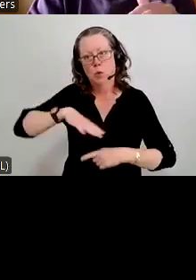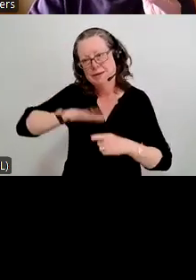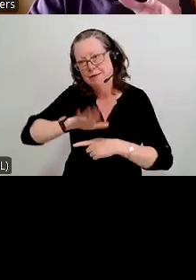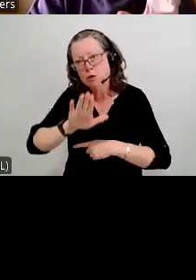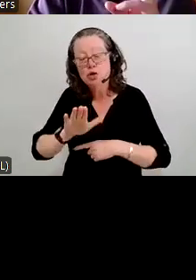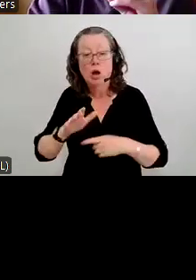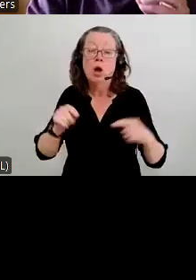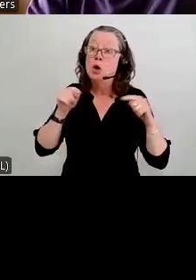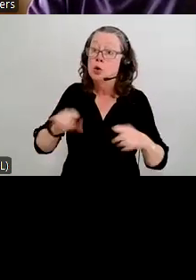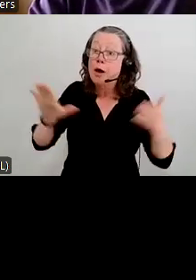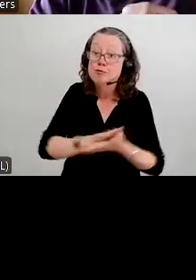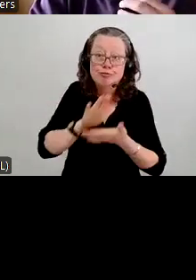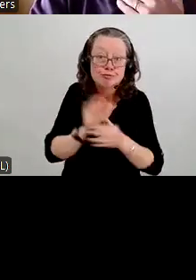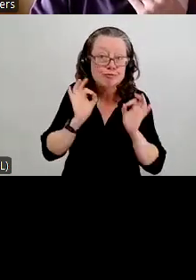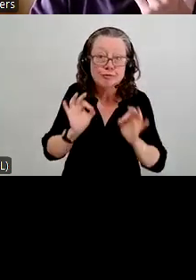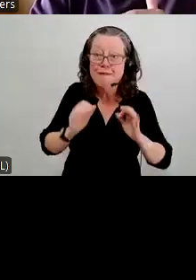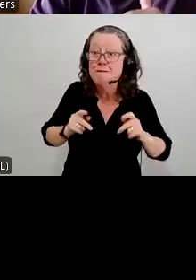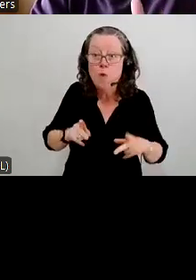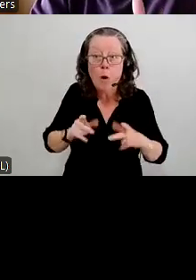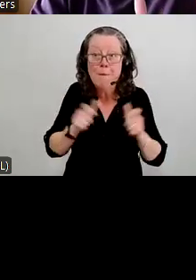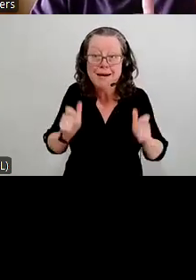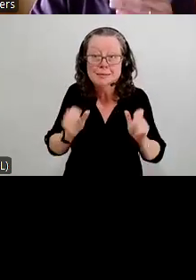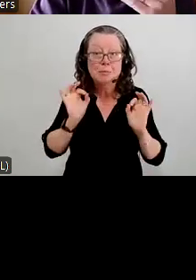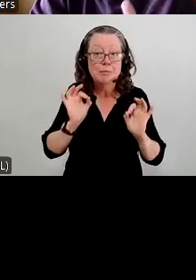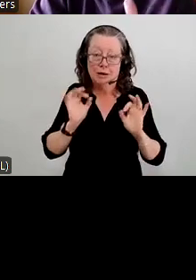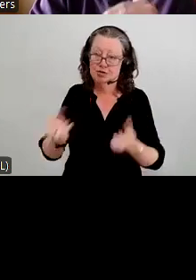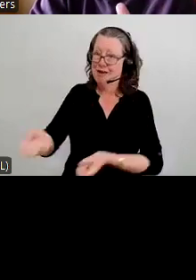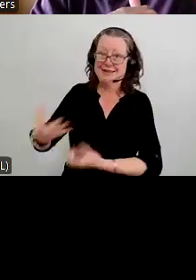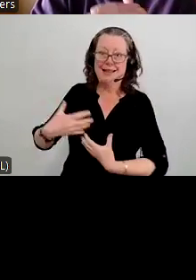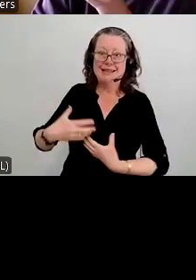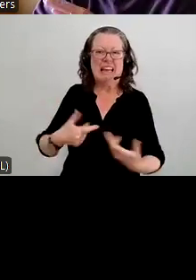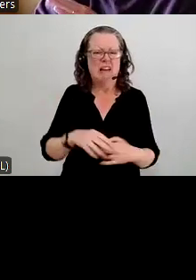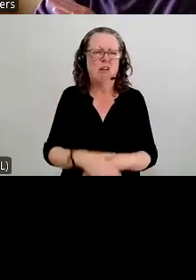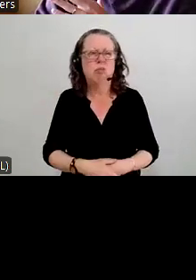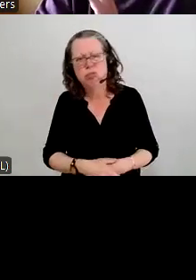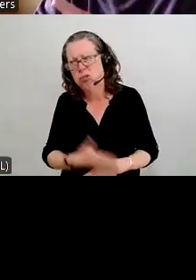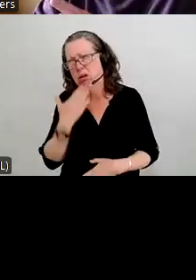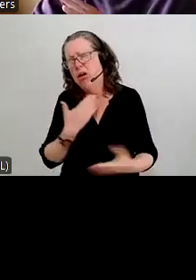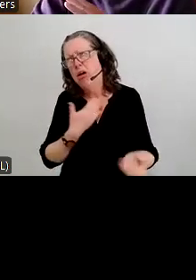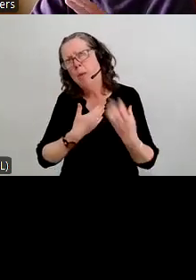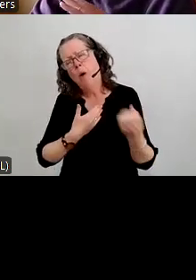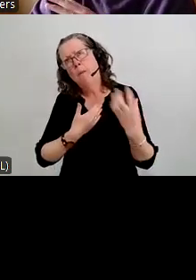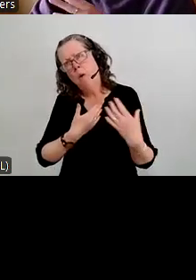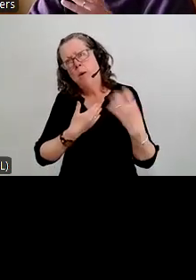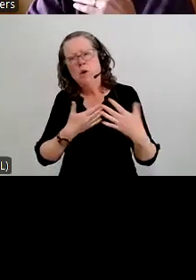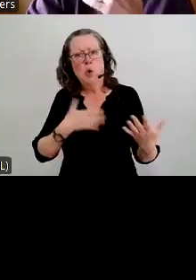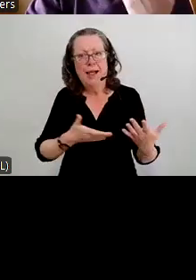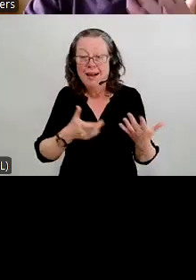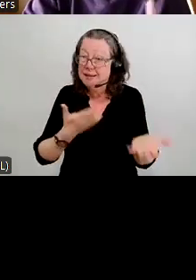If it's something you want us to change, let us know because whatever you say is going to directly feed into the future webinars that we run, and it can improve